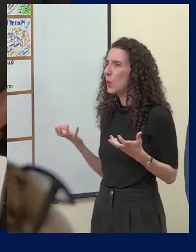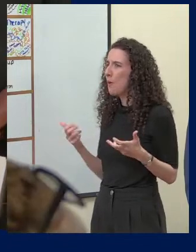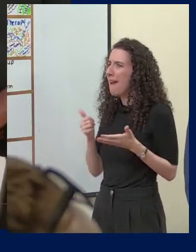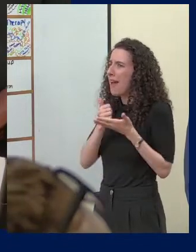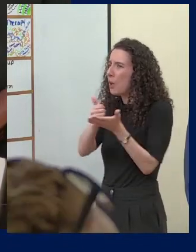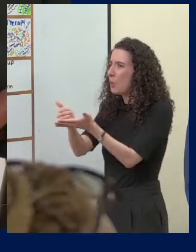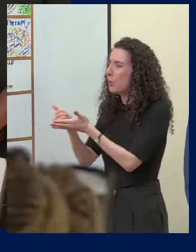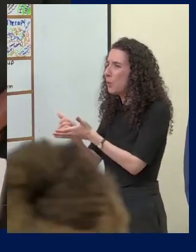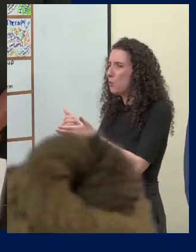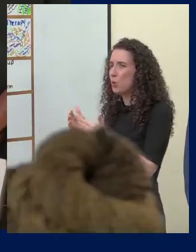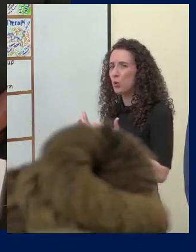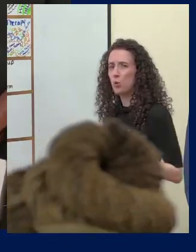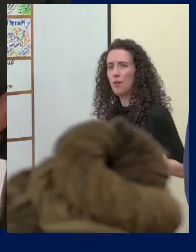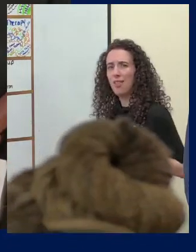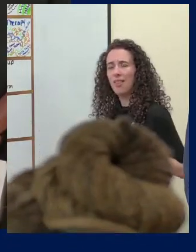to grow, to thrive.